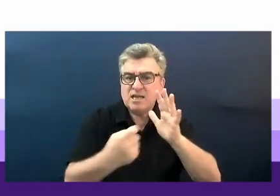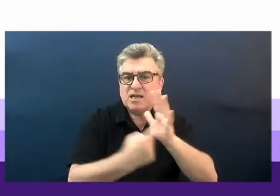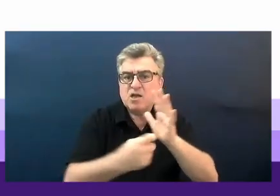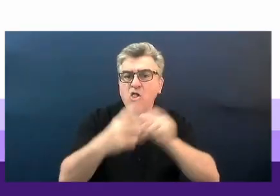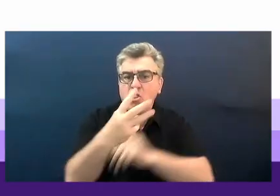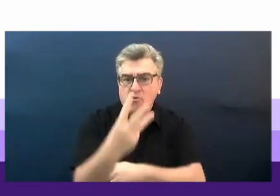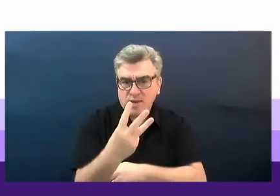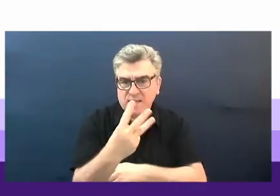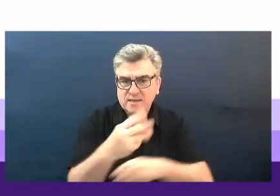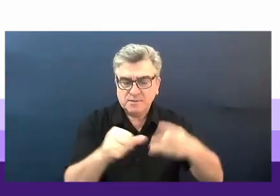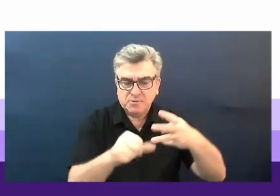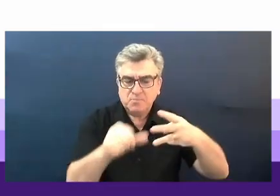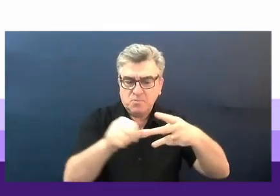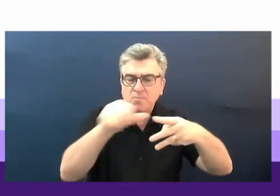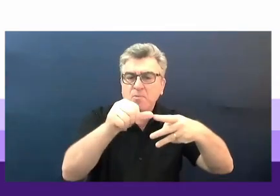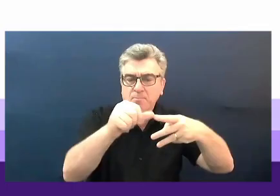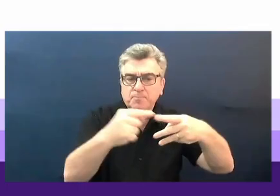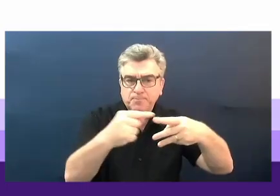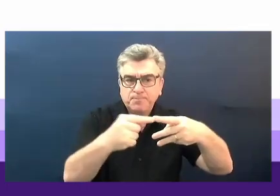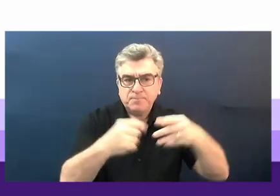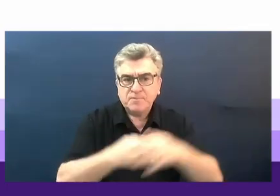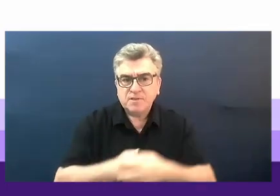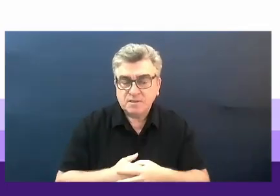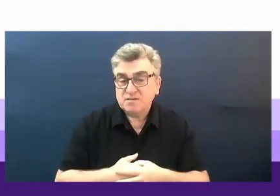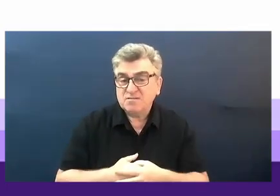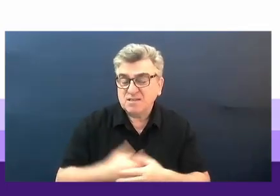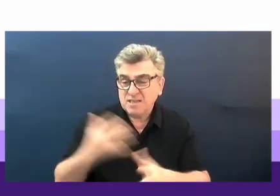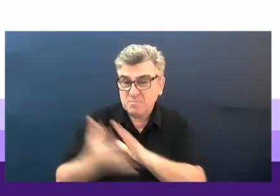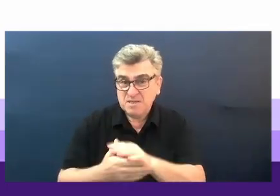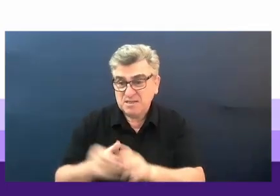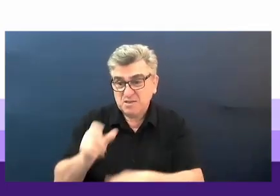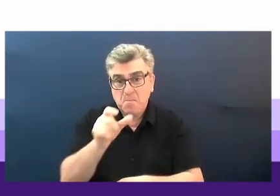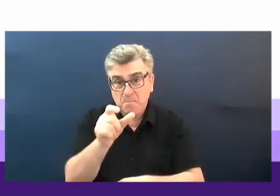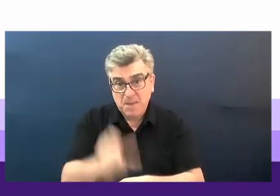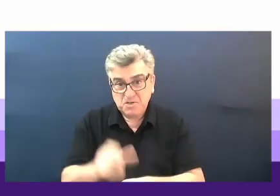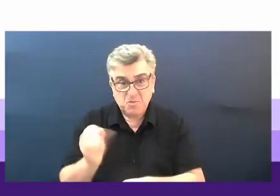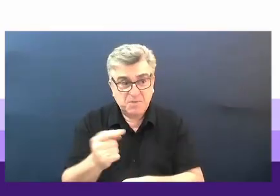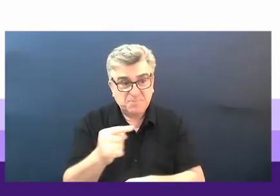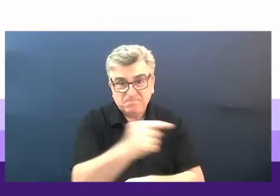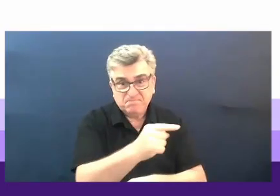safety and comorbidity perspective, needed to go to theatre. We addressed that as well.